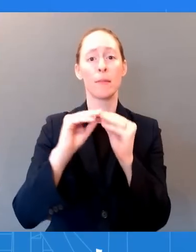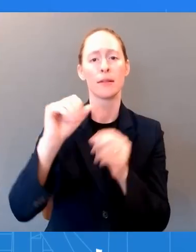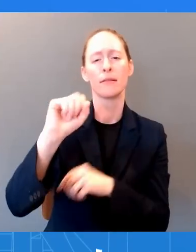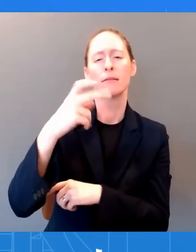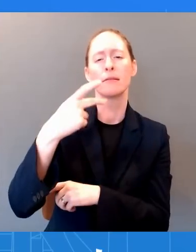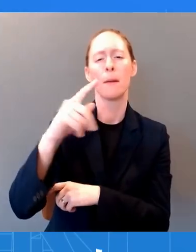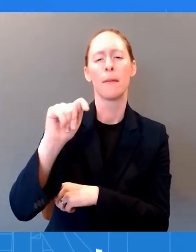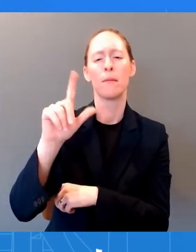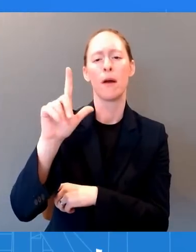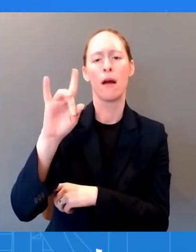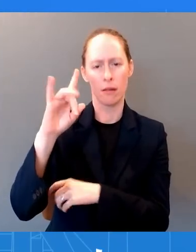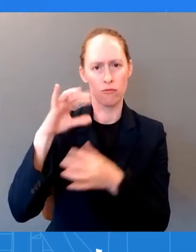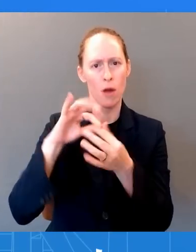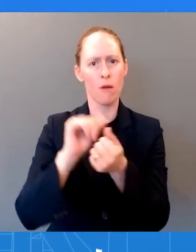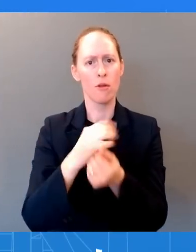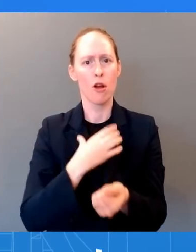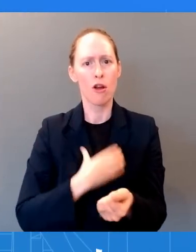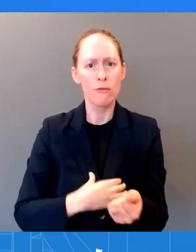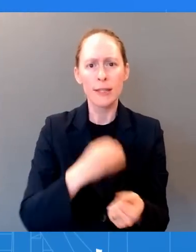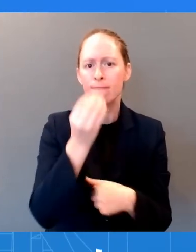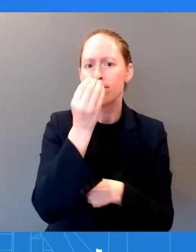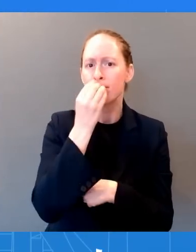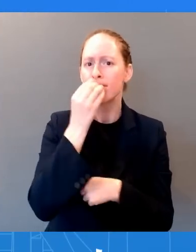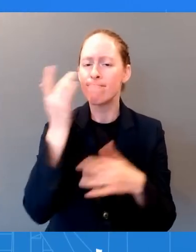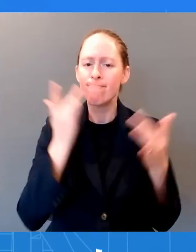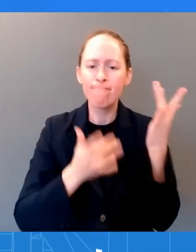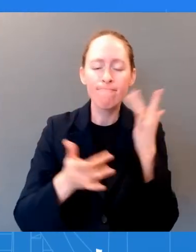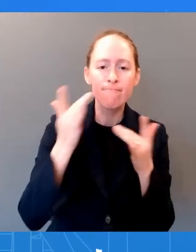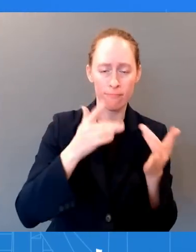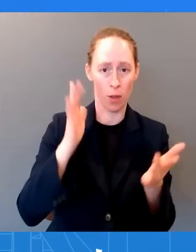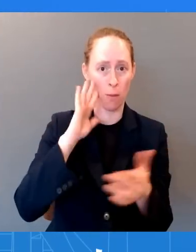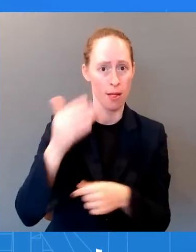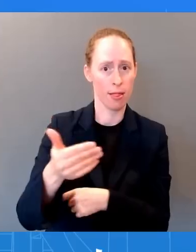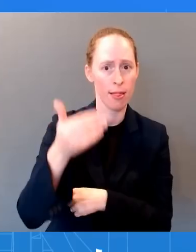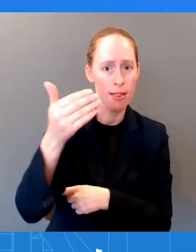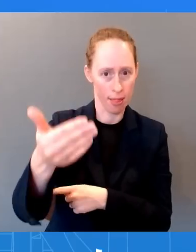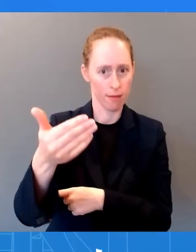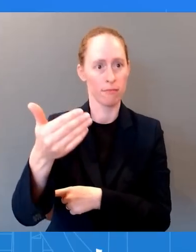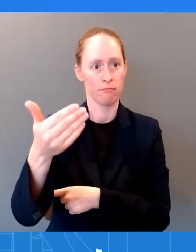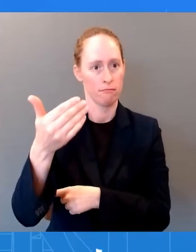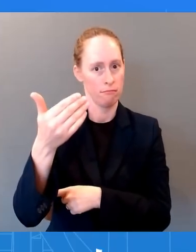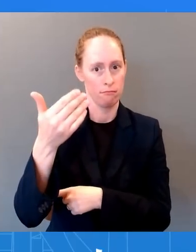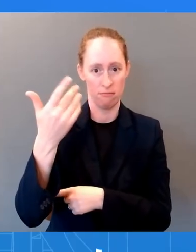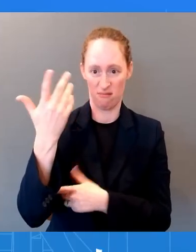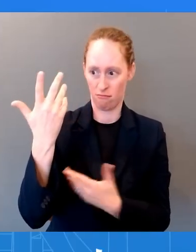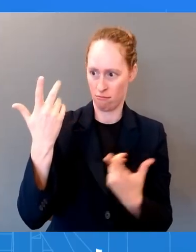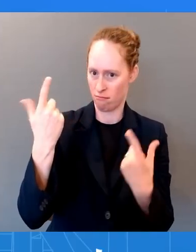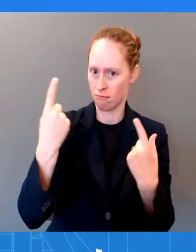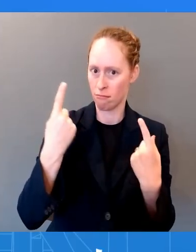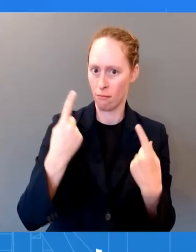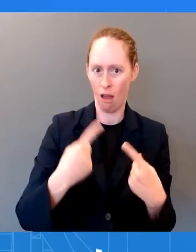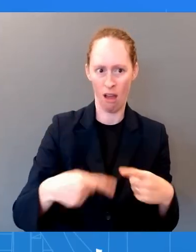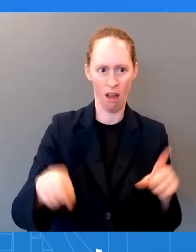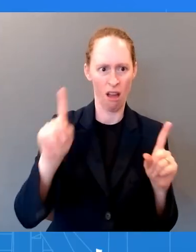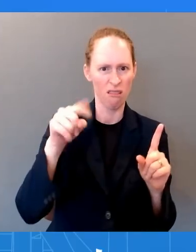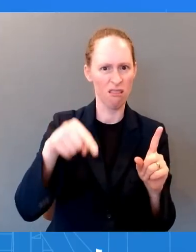this will be the first conference of this kind in more than 50 years. The conference will bring together government leaders,